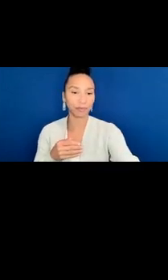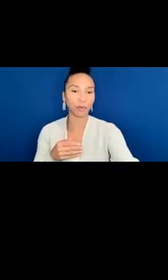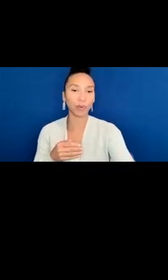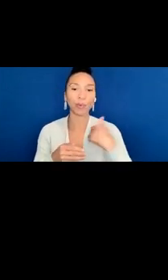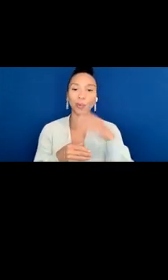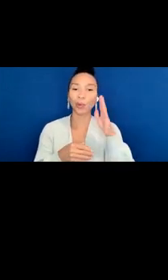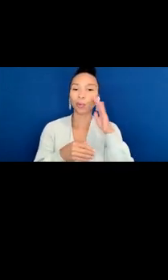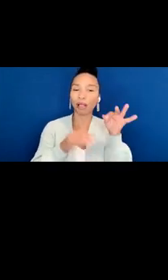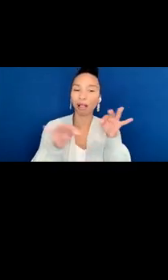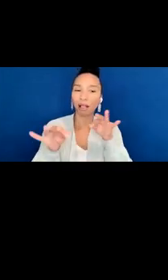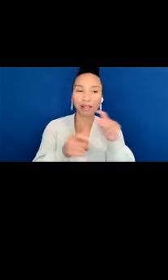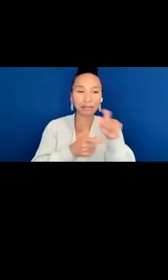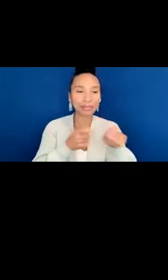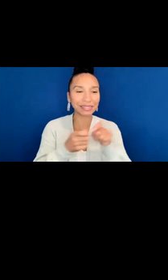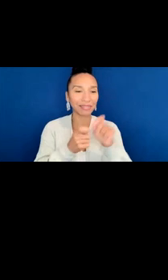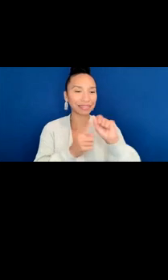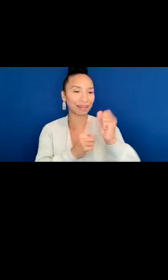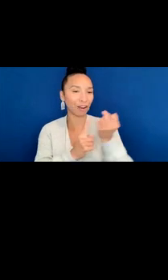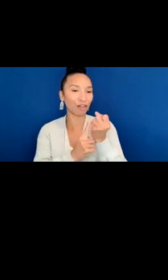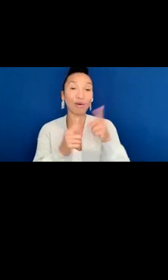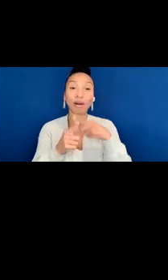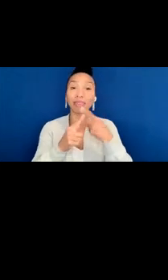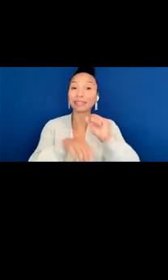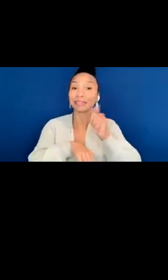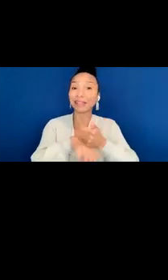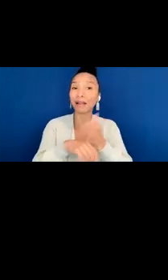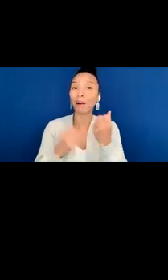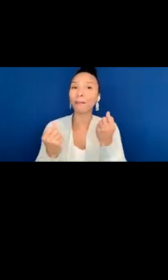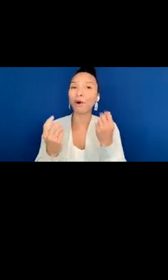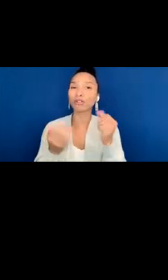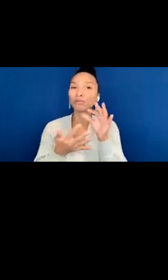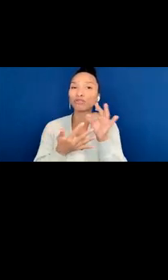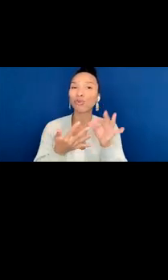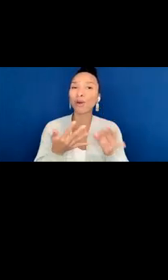to try to get the hang of what it's like to report on the form